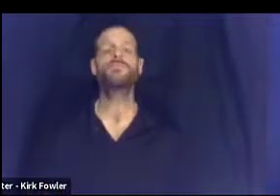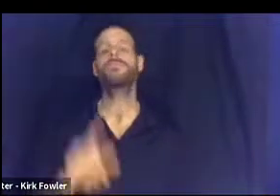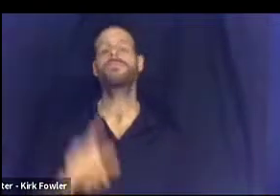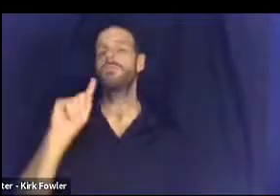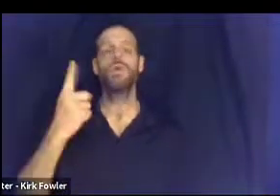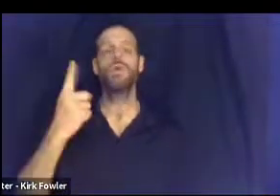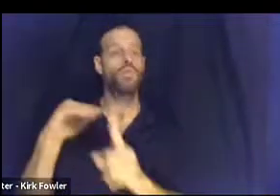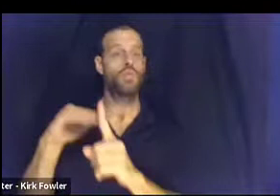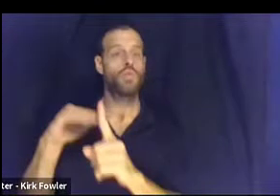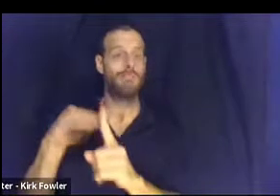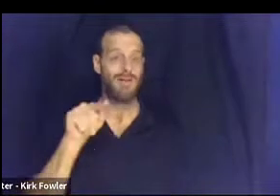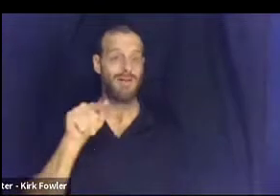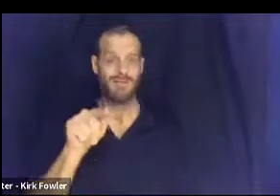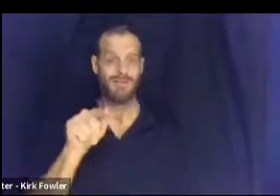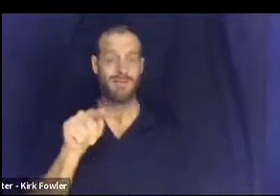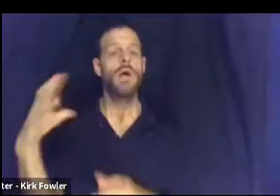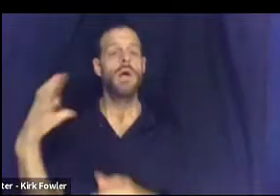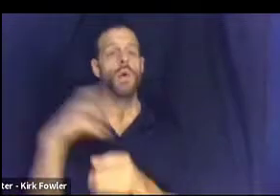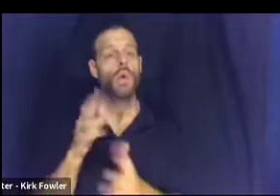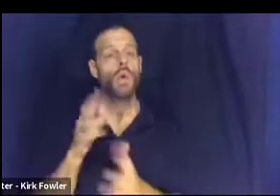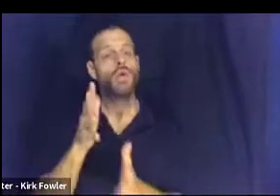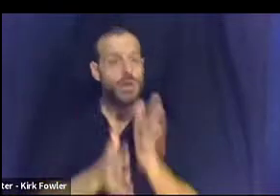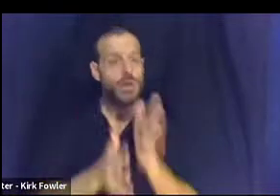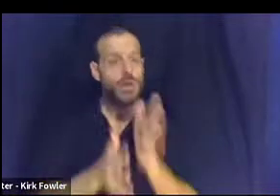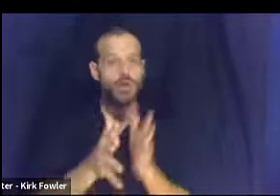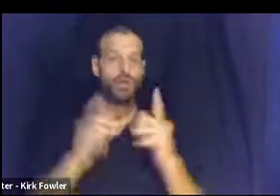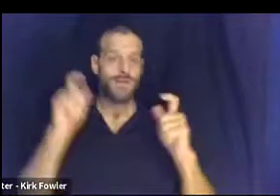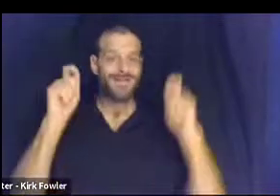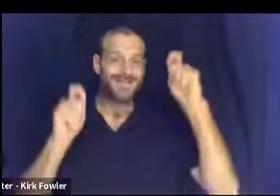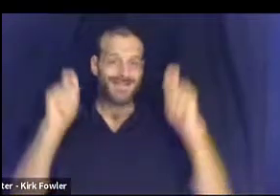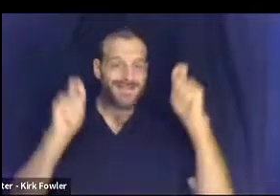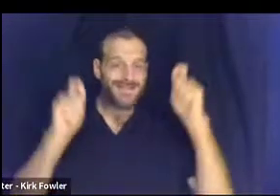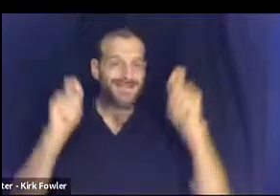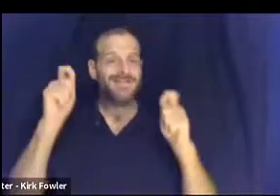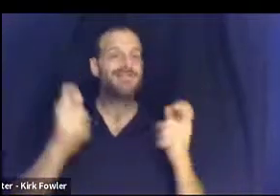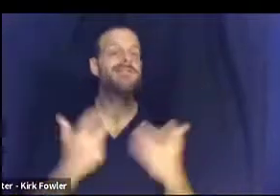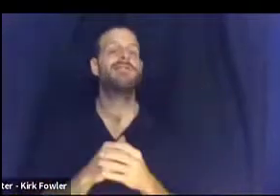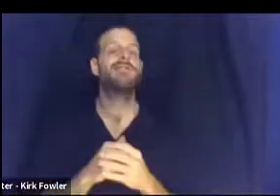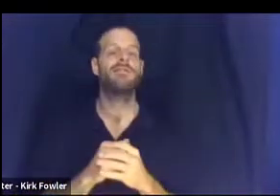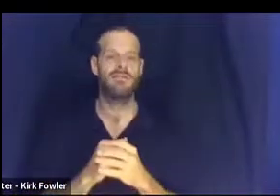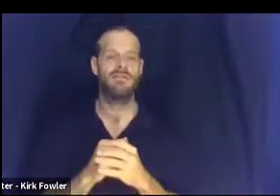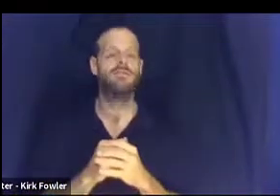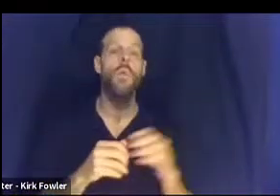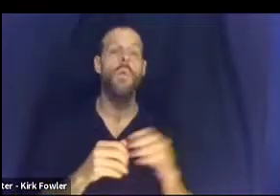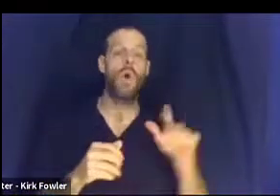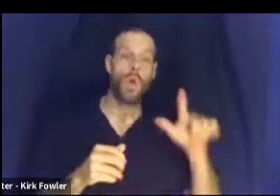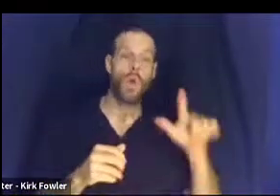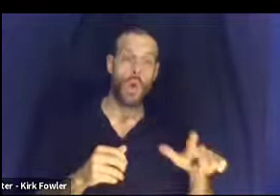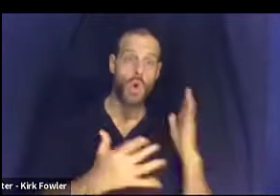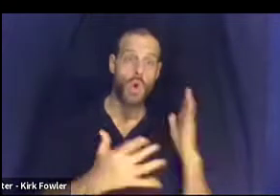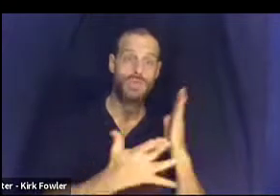even things like gestures and facial expressions. So, there's low tech, there's no tech, there's light tech,